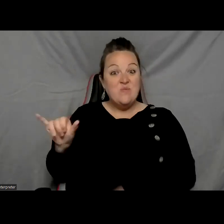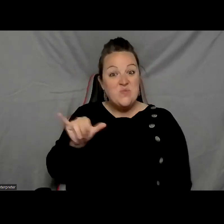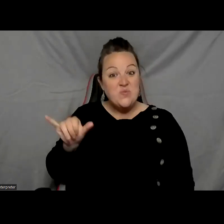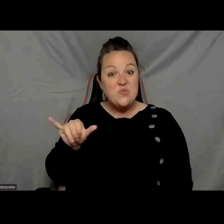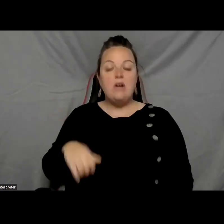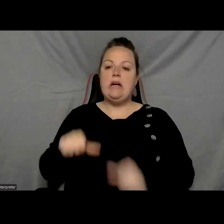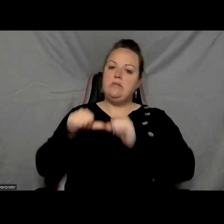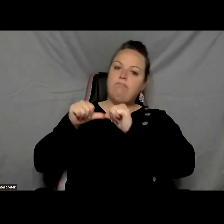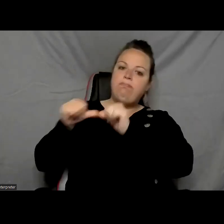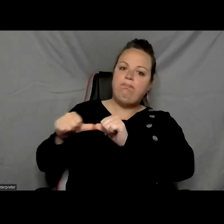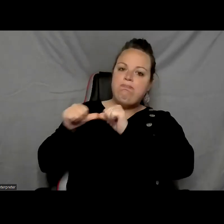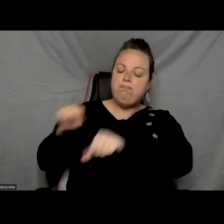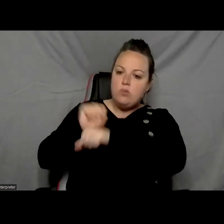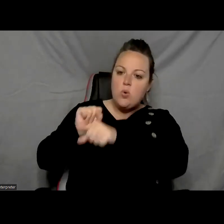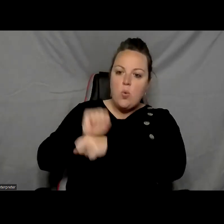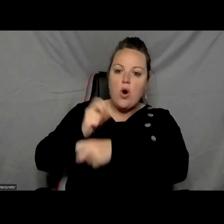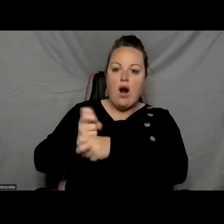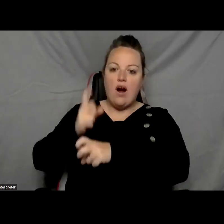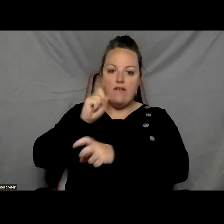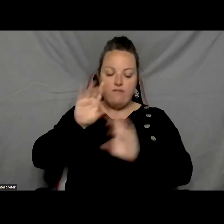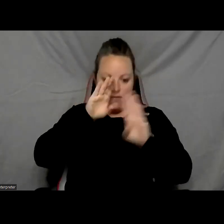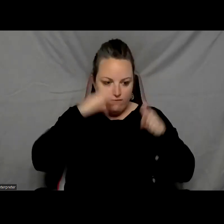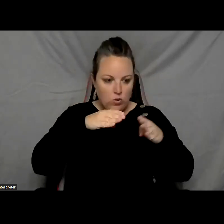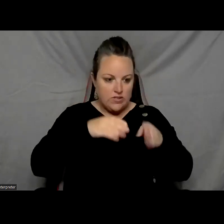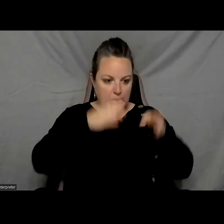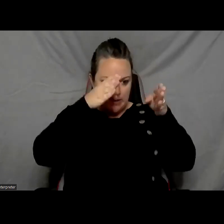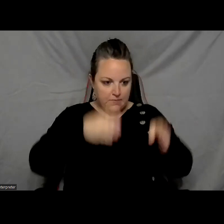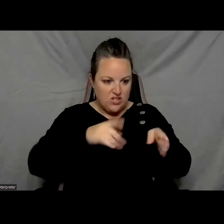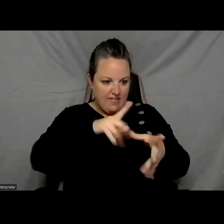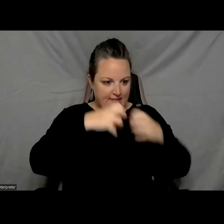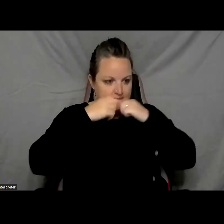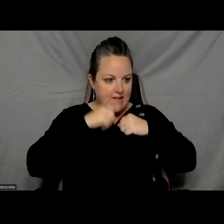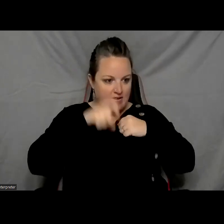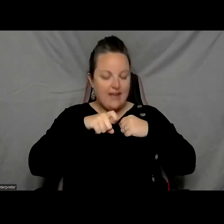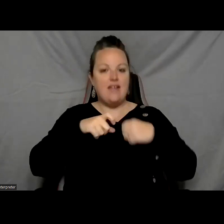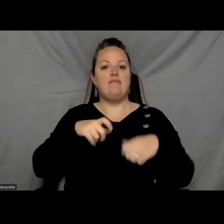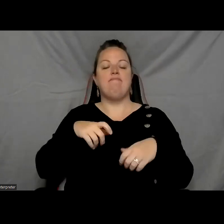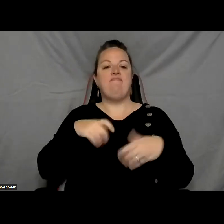hard to provide person centered care and be the face of normalcy during the most challenging